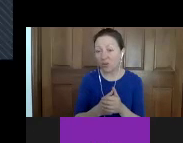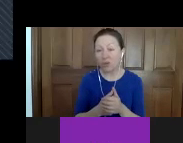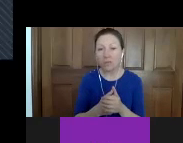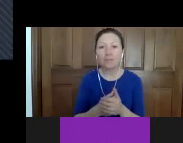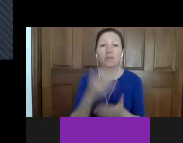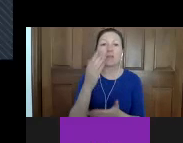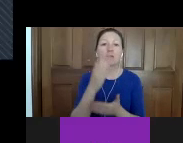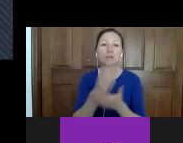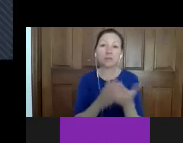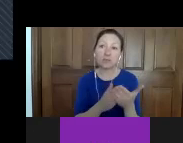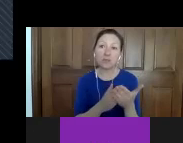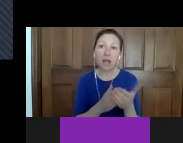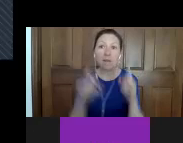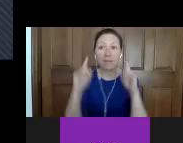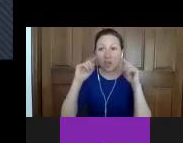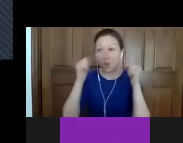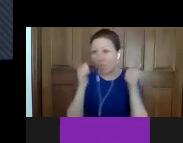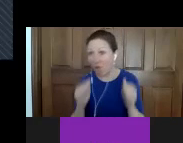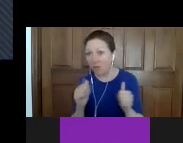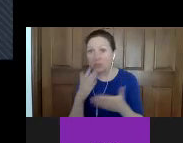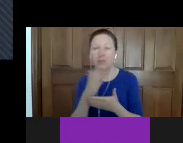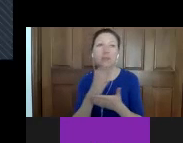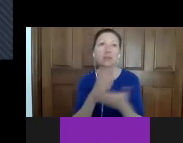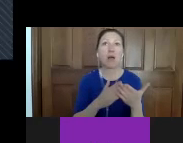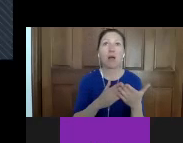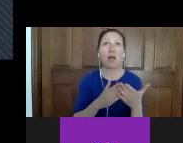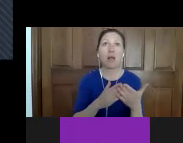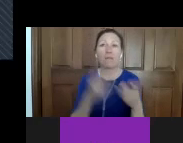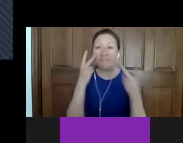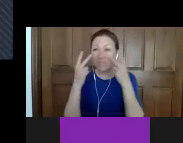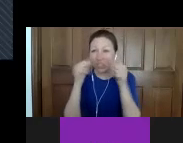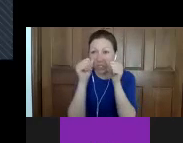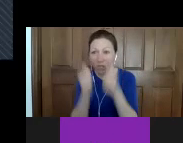of hearing loss, even some mobility impairments, they may not manifest.